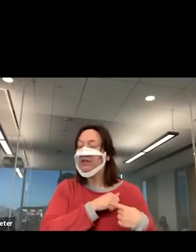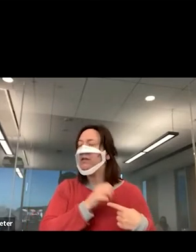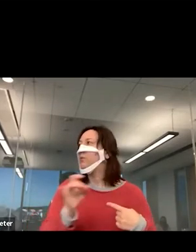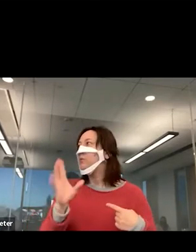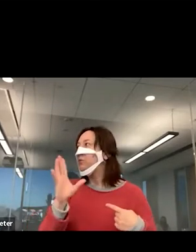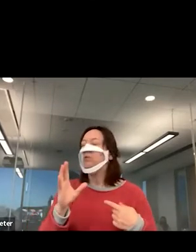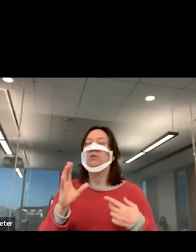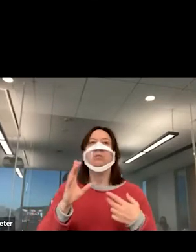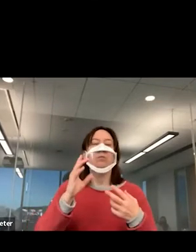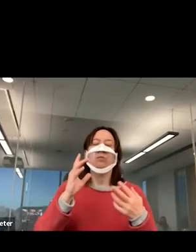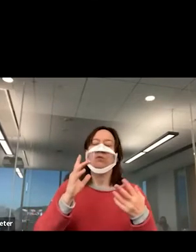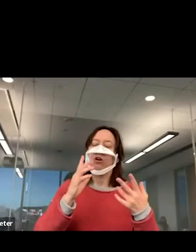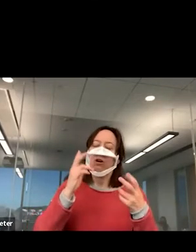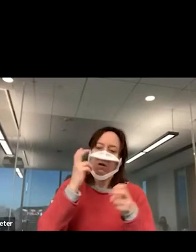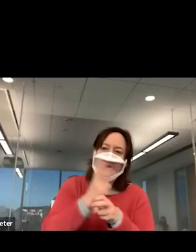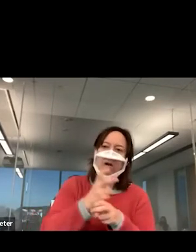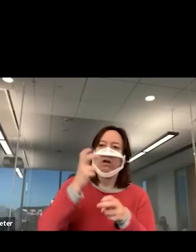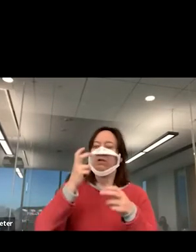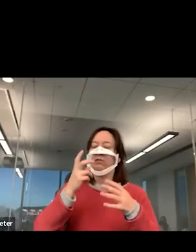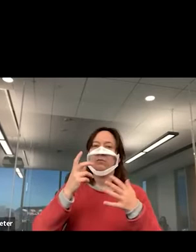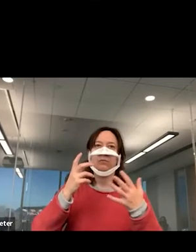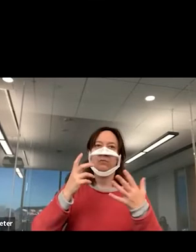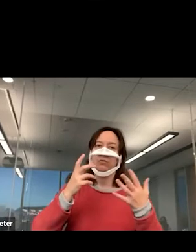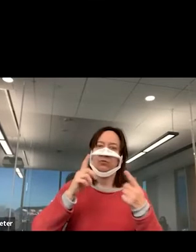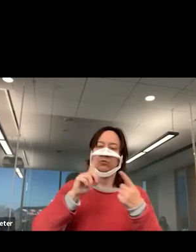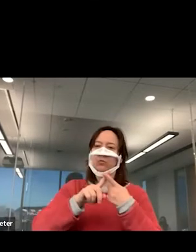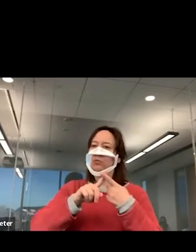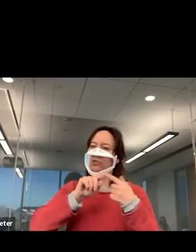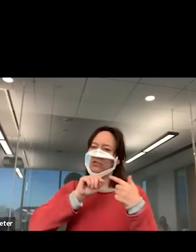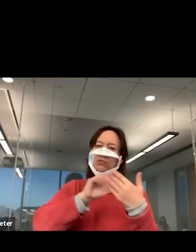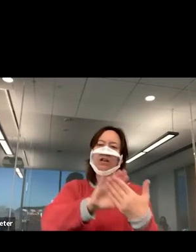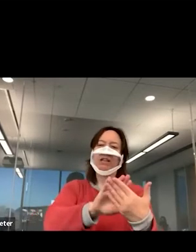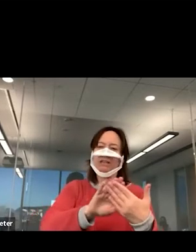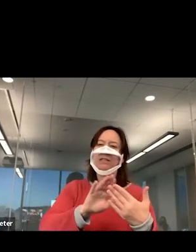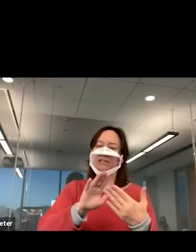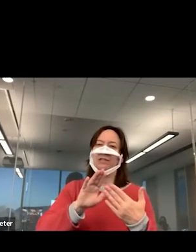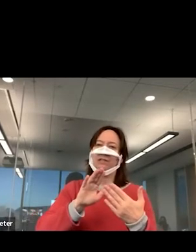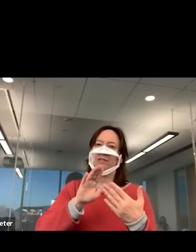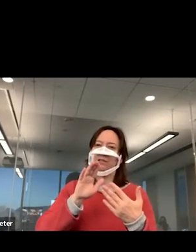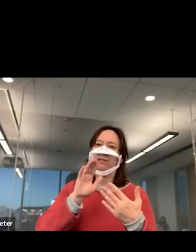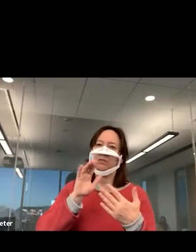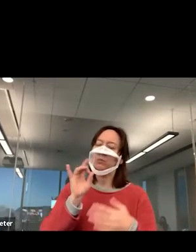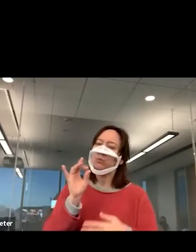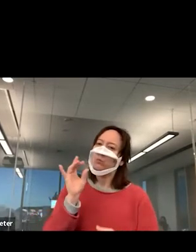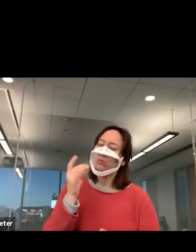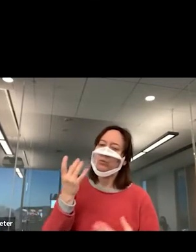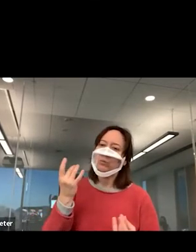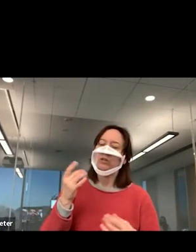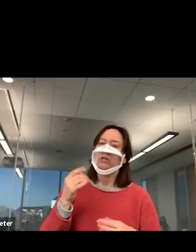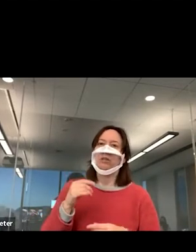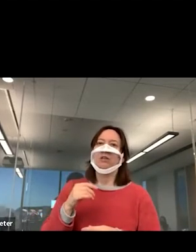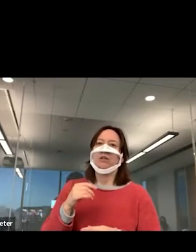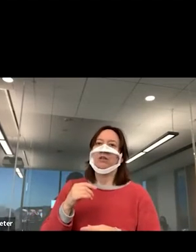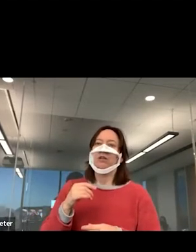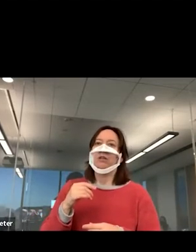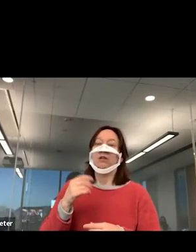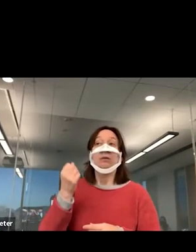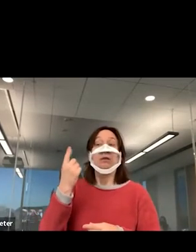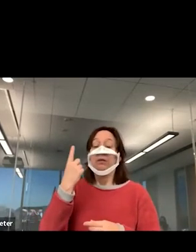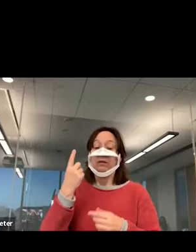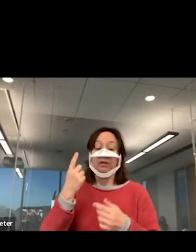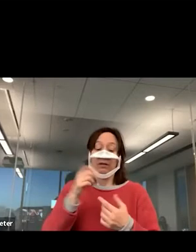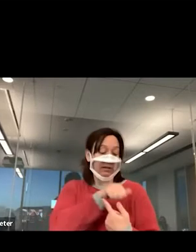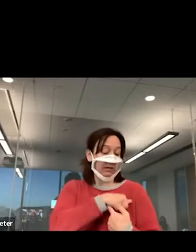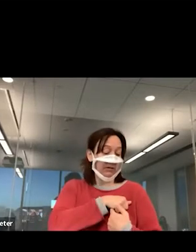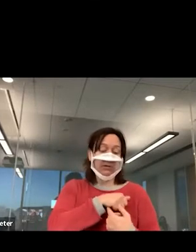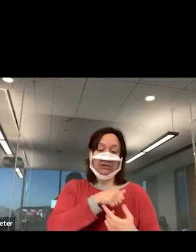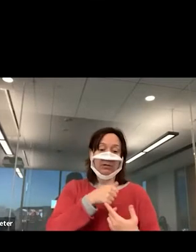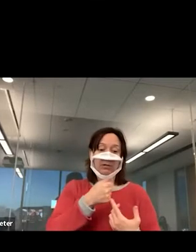difficult to address and unfortunately we we have to rely on laws to change people's attitudes